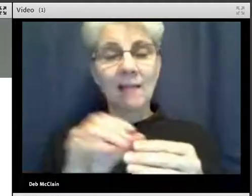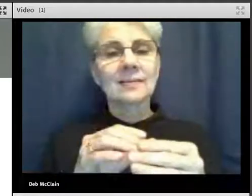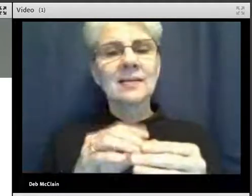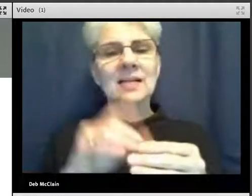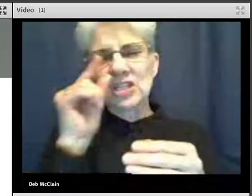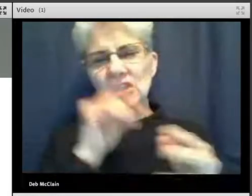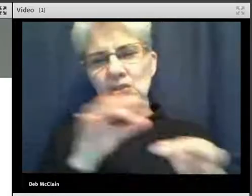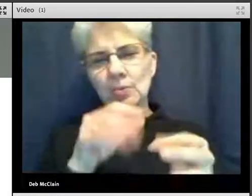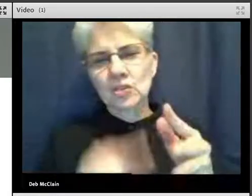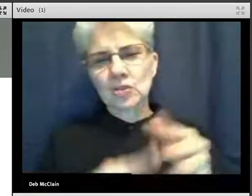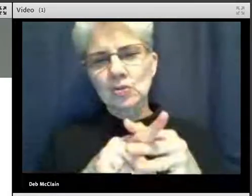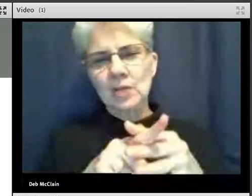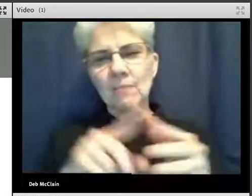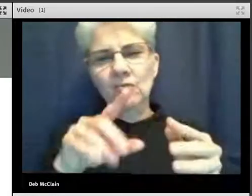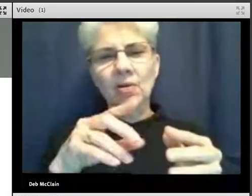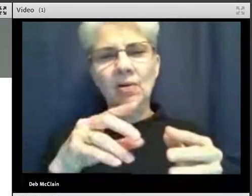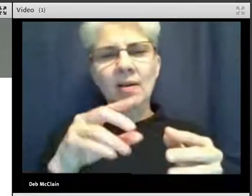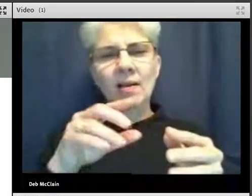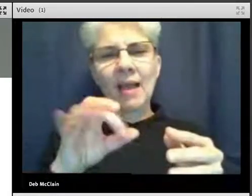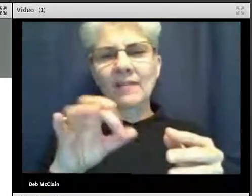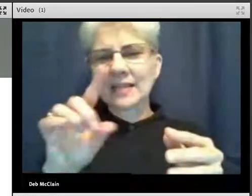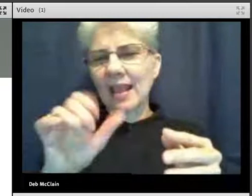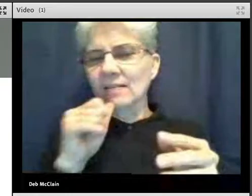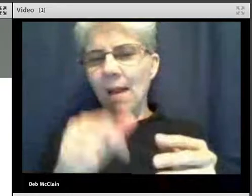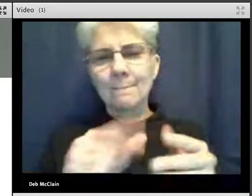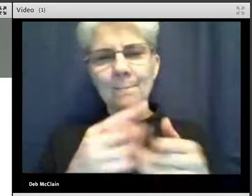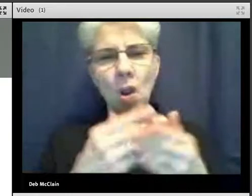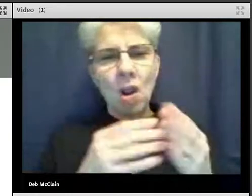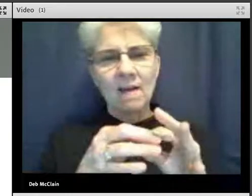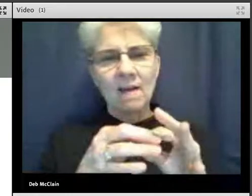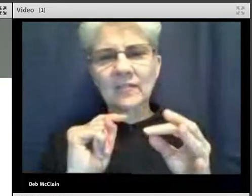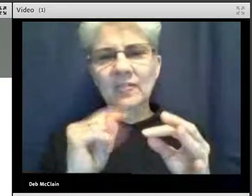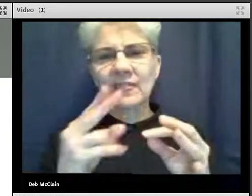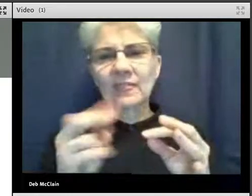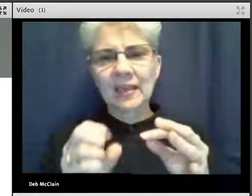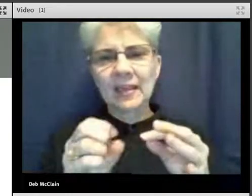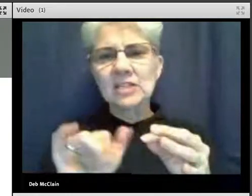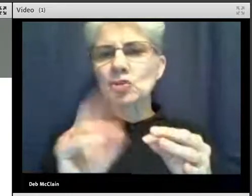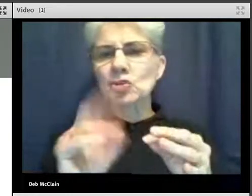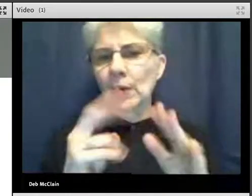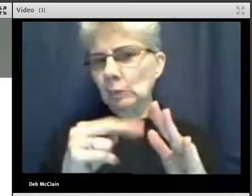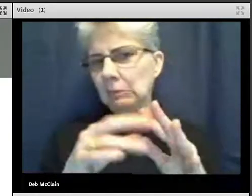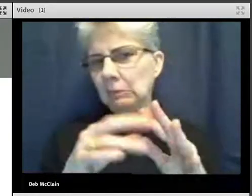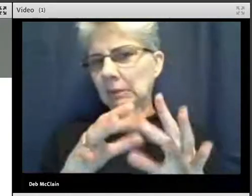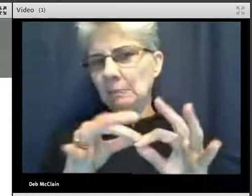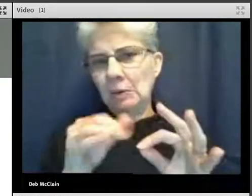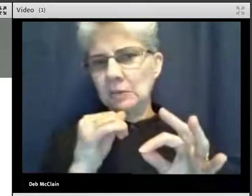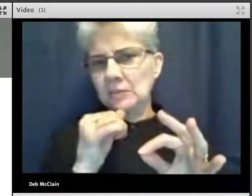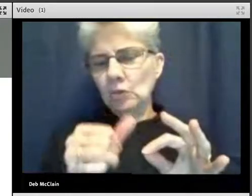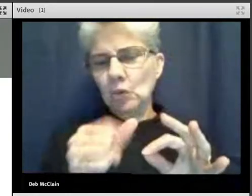The description actually just comes up for SEO and is not part of the screen reader experience.